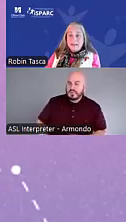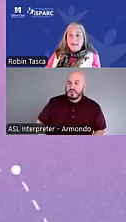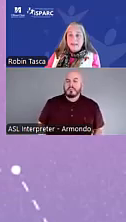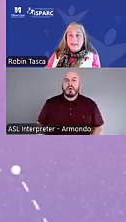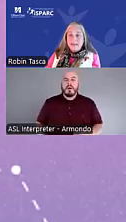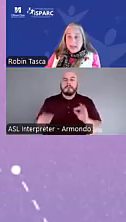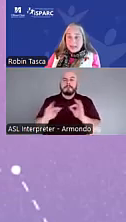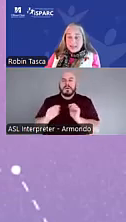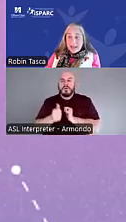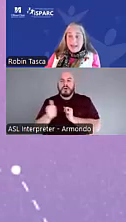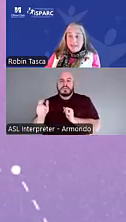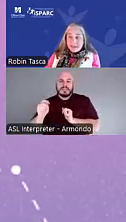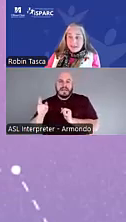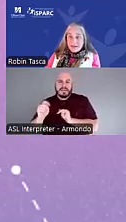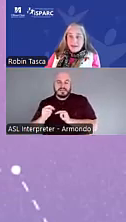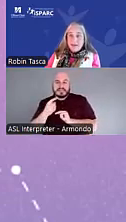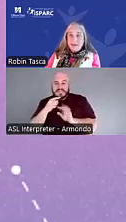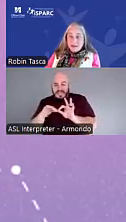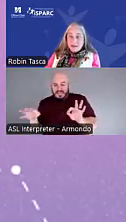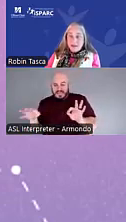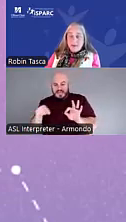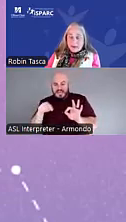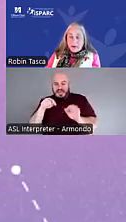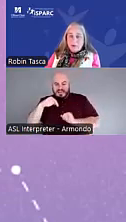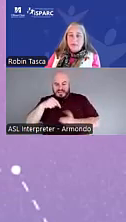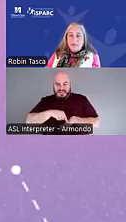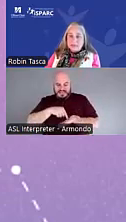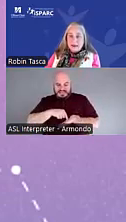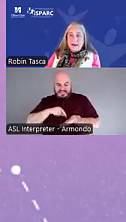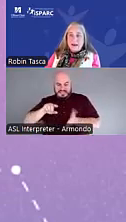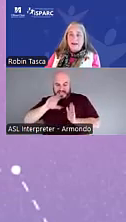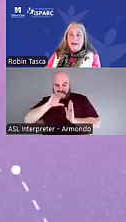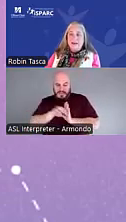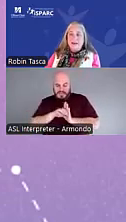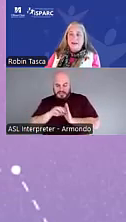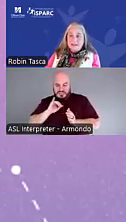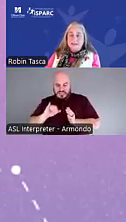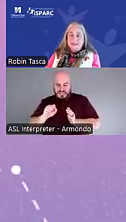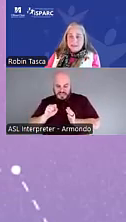"This image is all text," and then type out the entire text